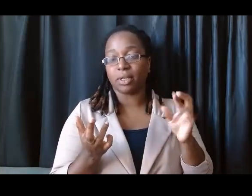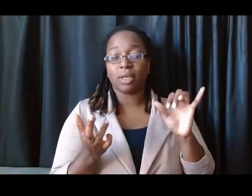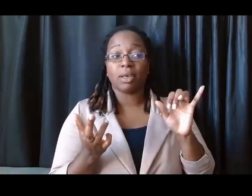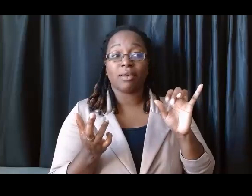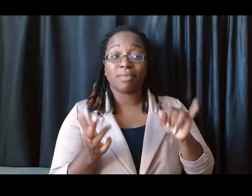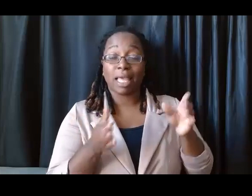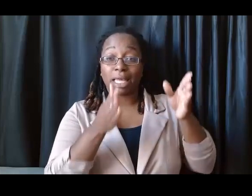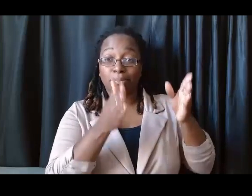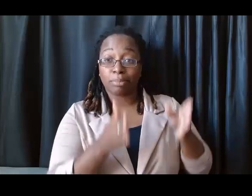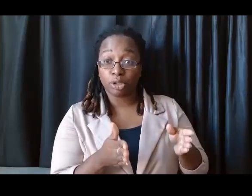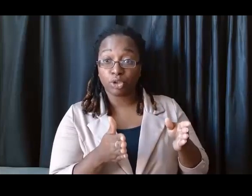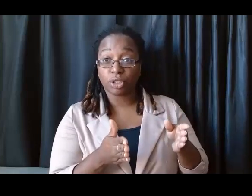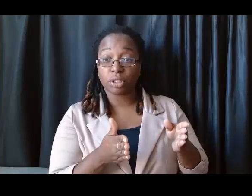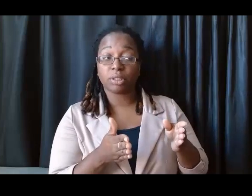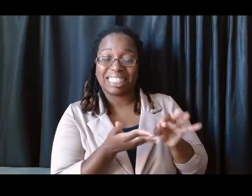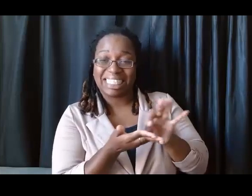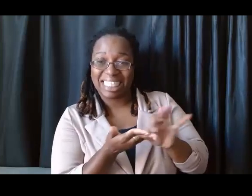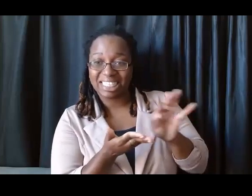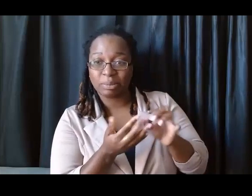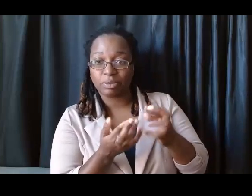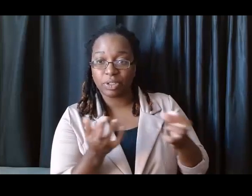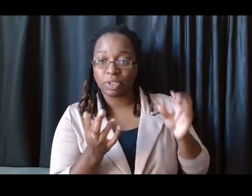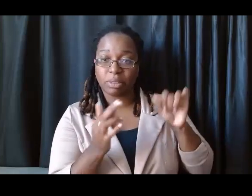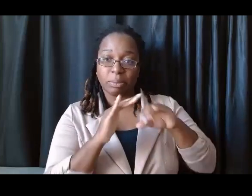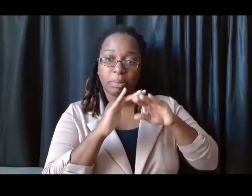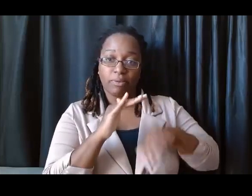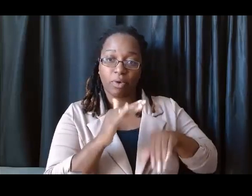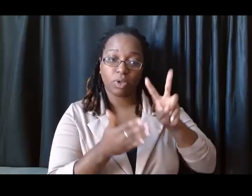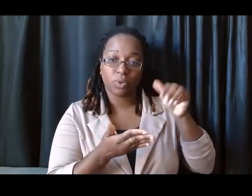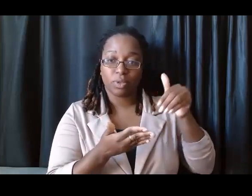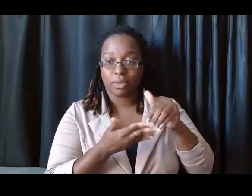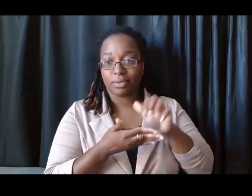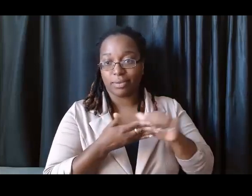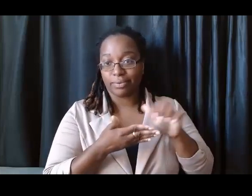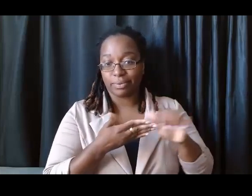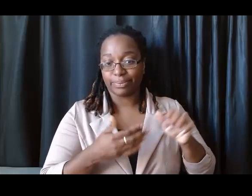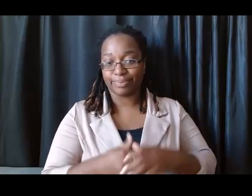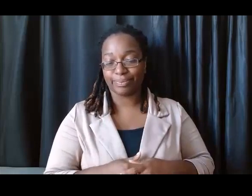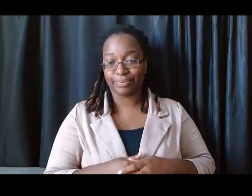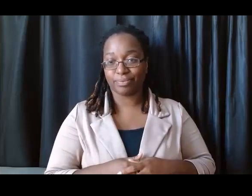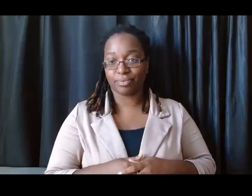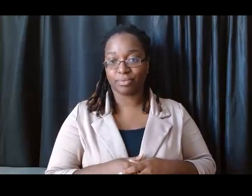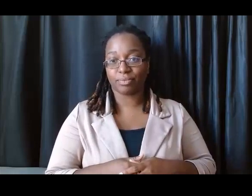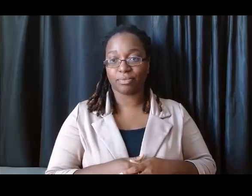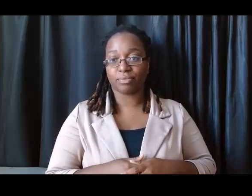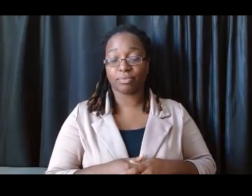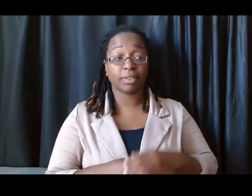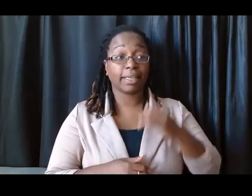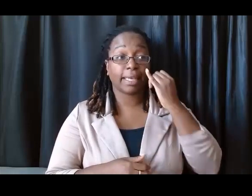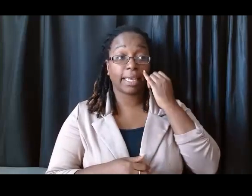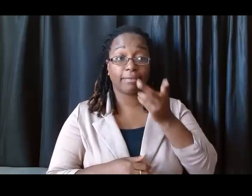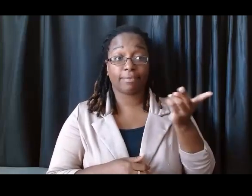the person's countable resources must be below $2,000. If a person is married,